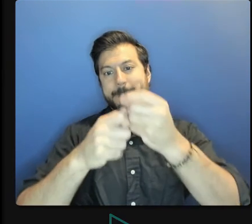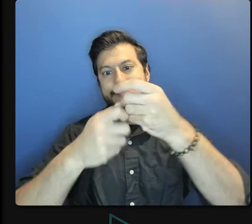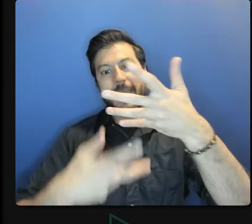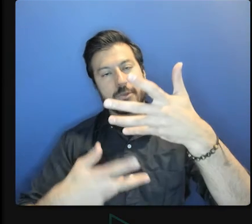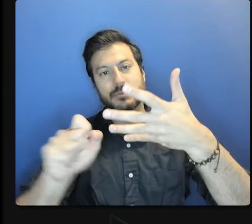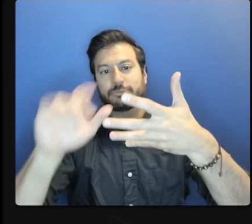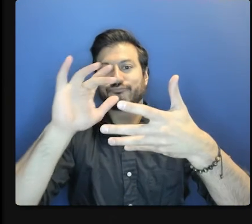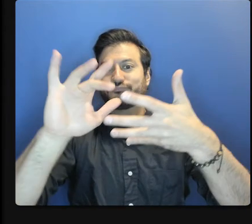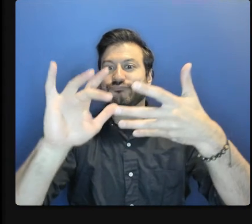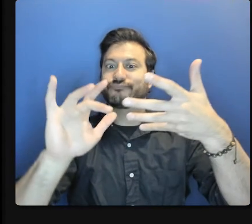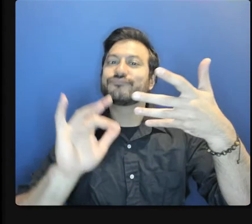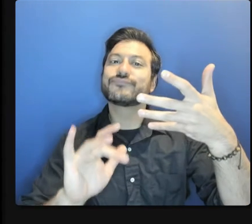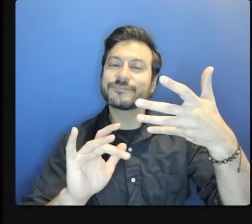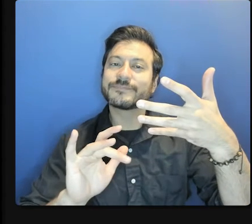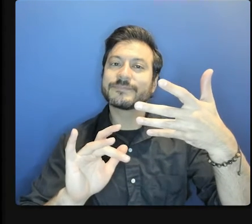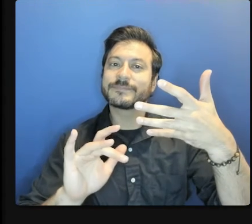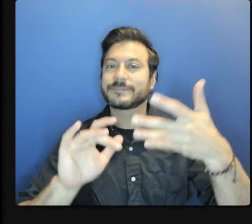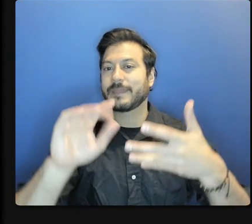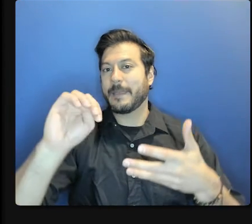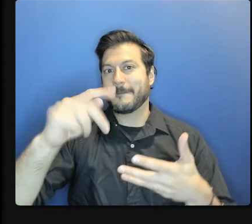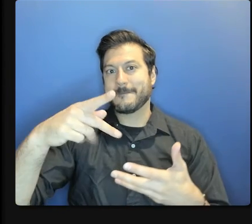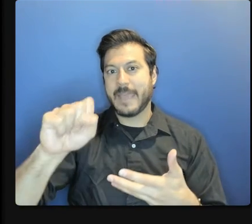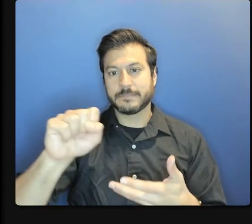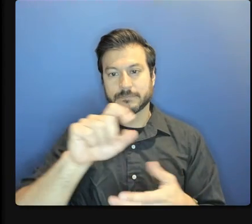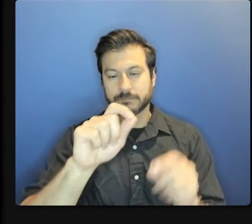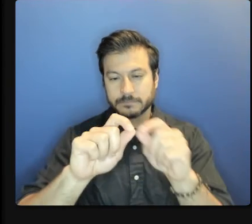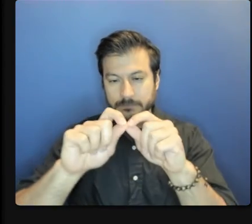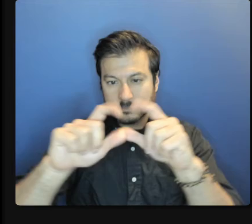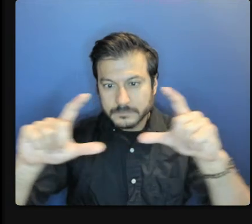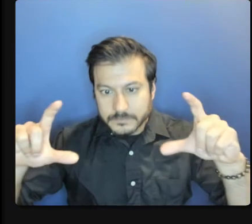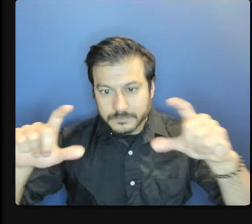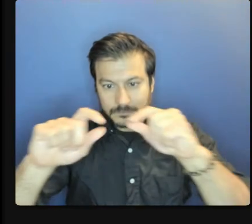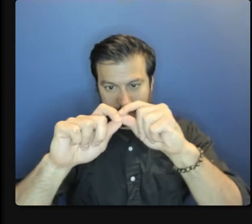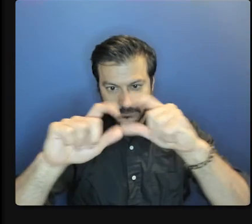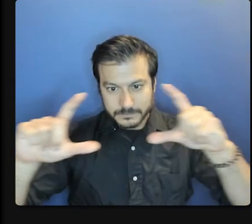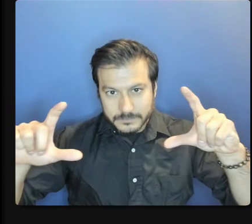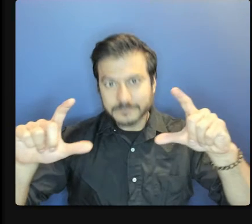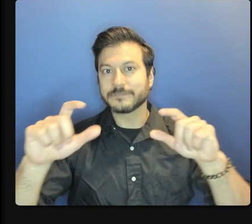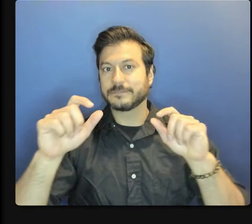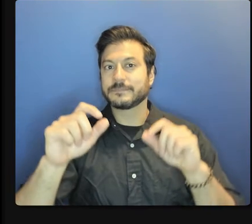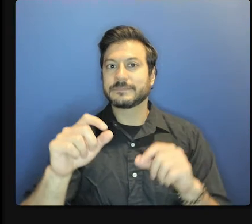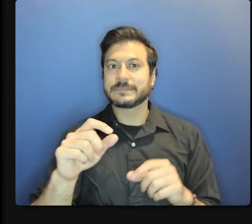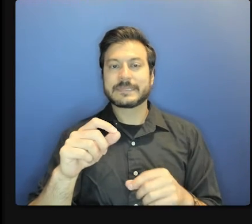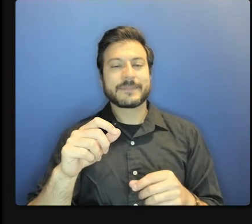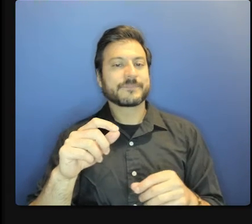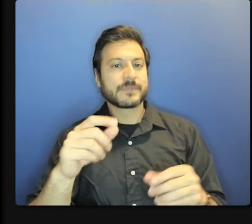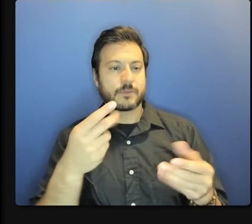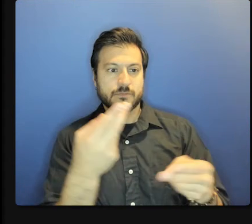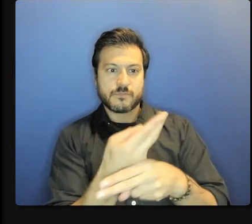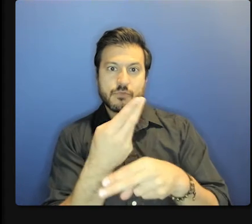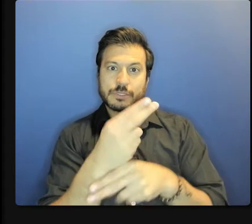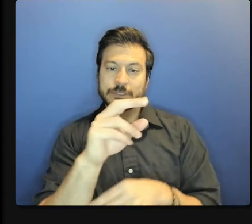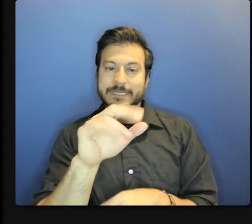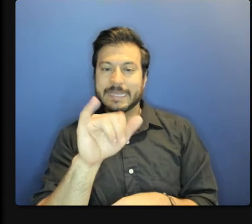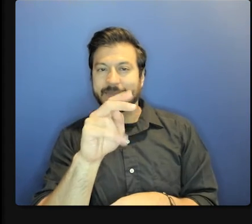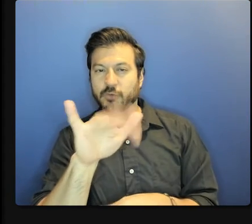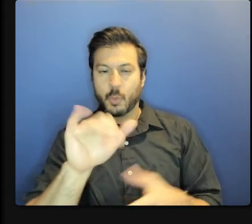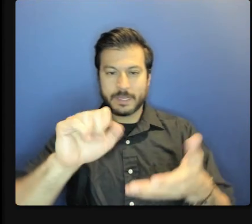such as menus that you can naturally tap on. Maps that you can pinch and zoom around. Inventory screens that you can scroll through